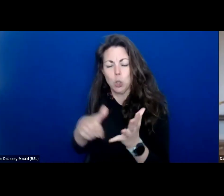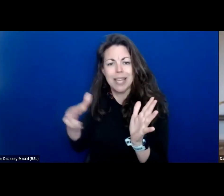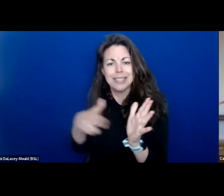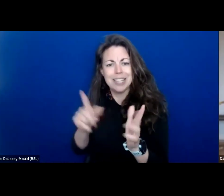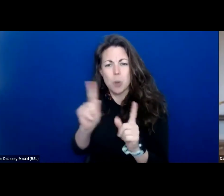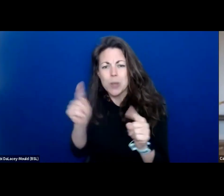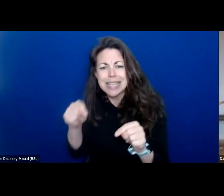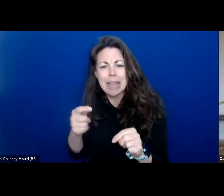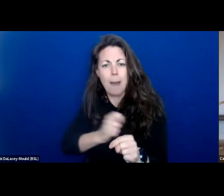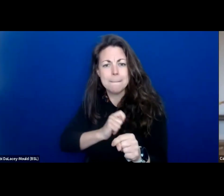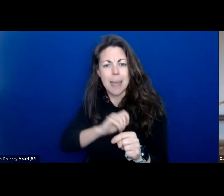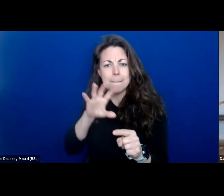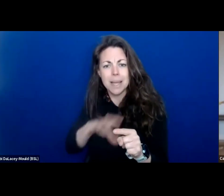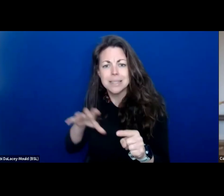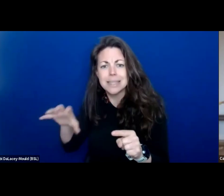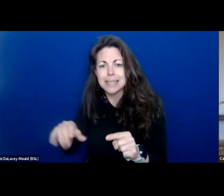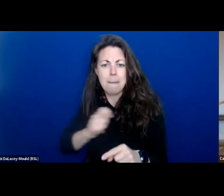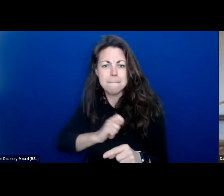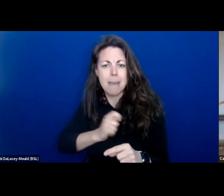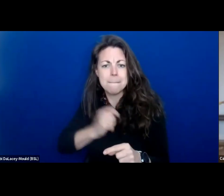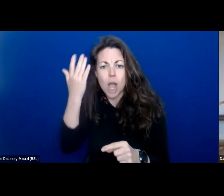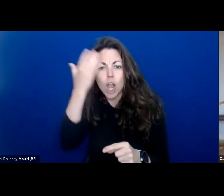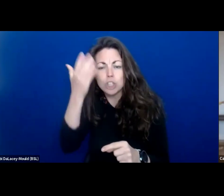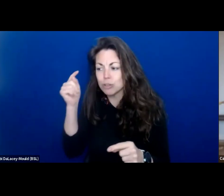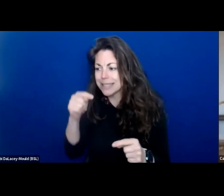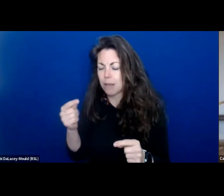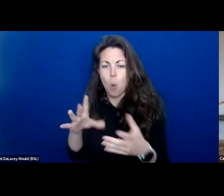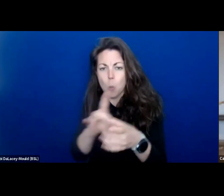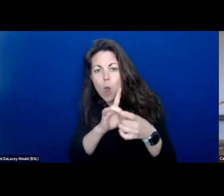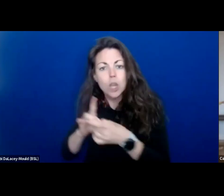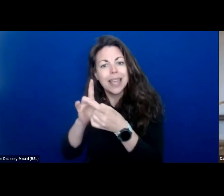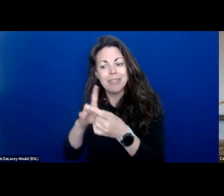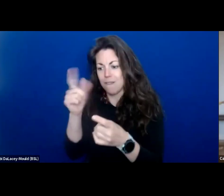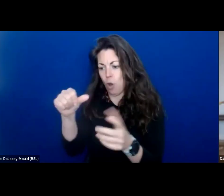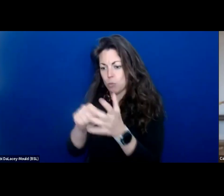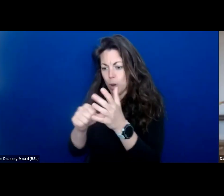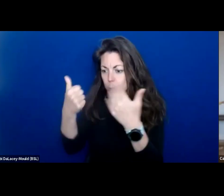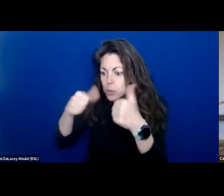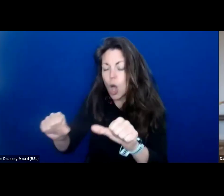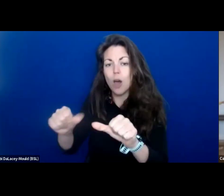states that was there to to solve the world's problems and to eliminate poverty,